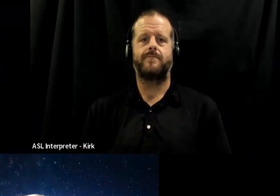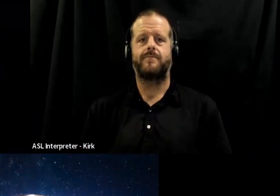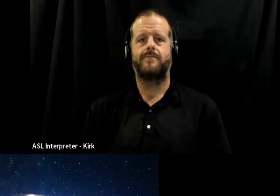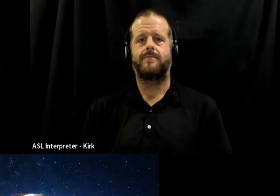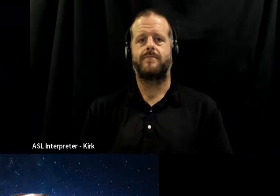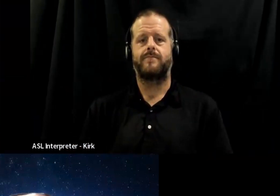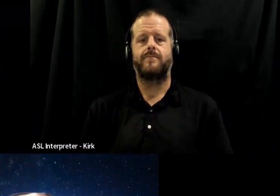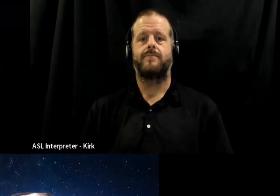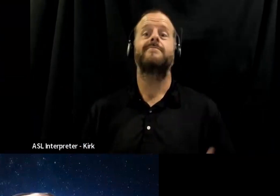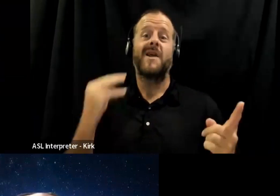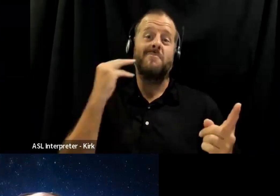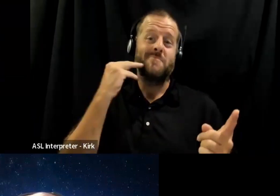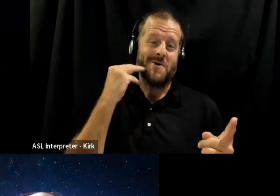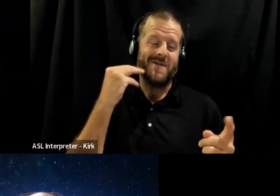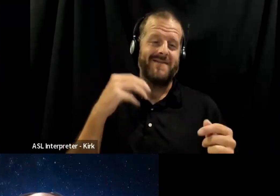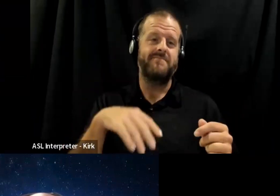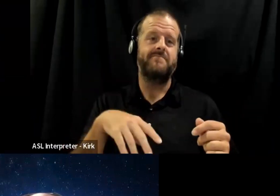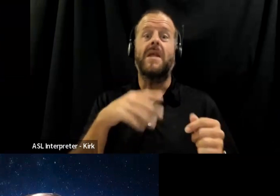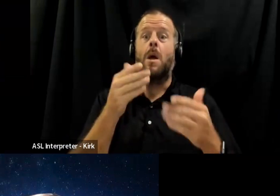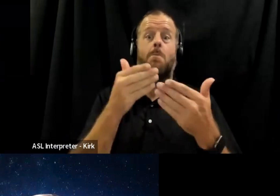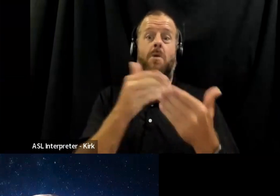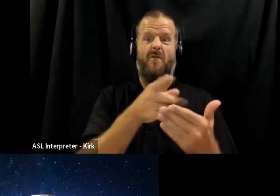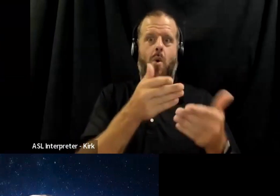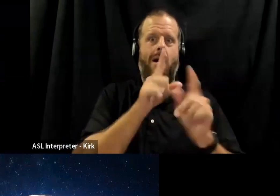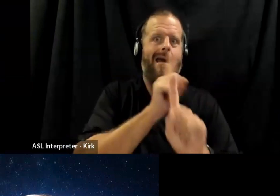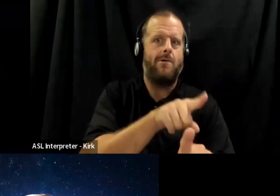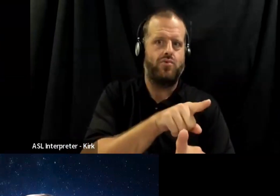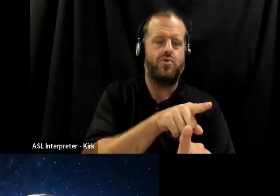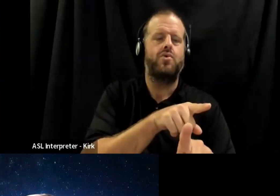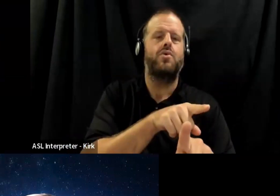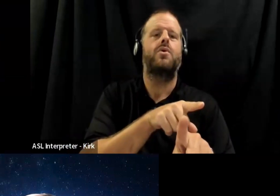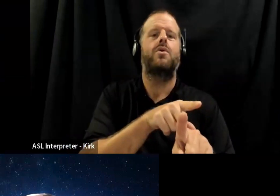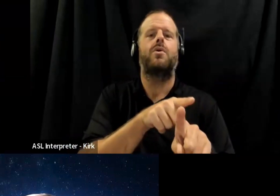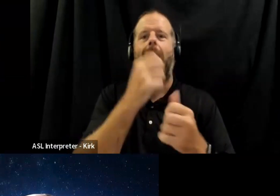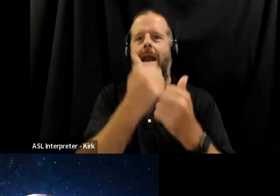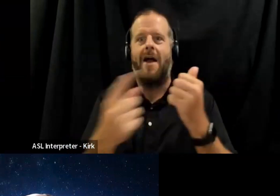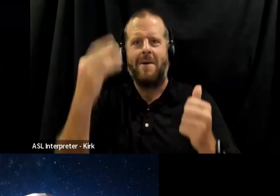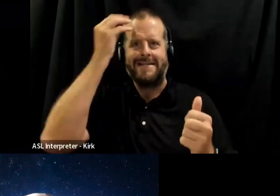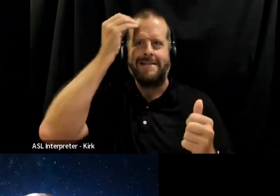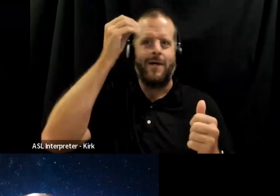And this is Marilyn before we go ahead as everybody's thinking, whose hands going to go up